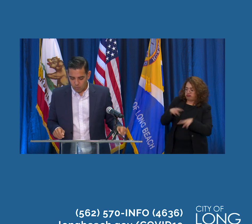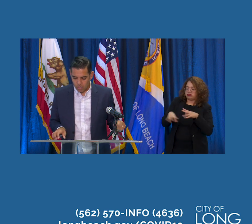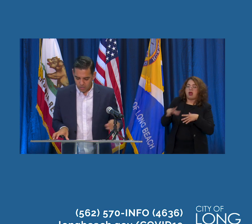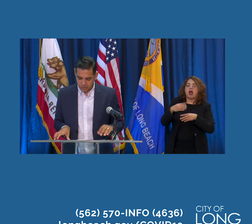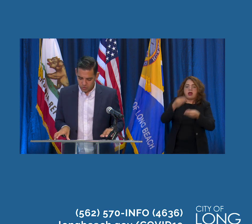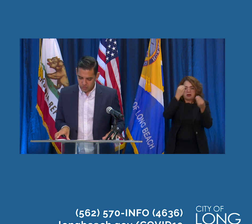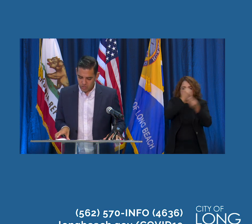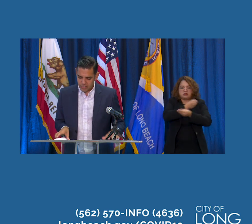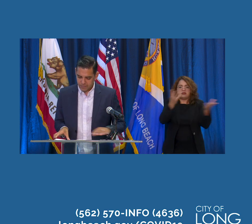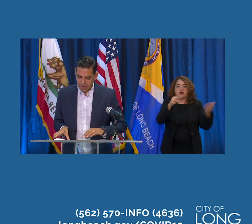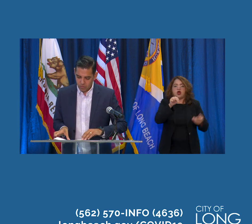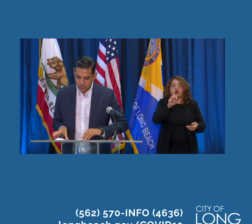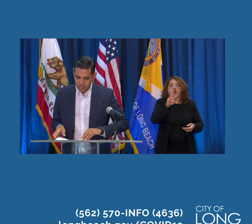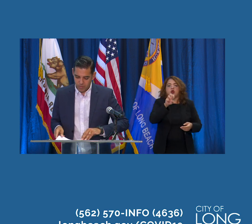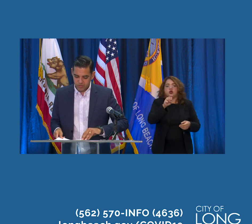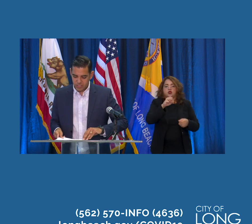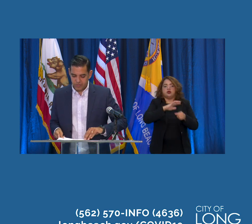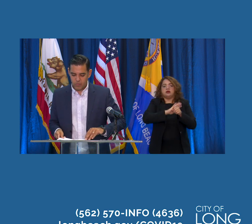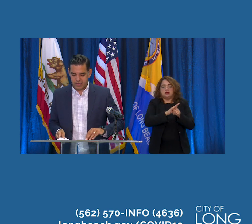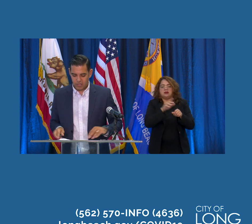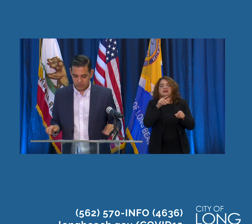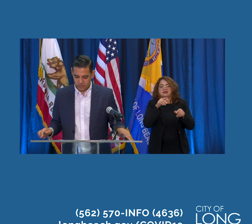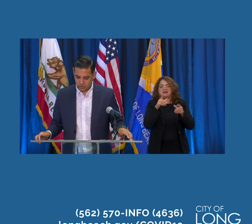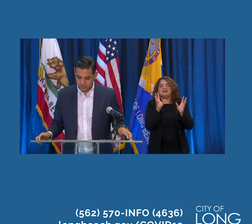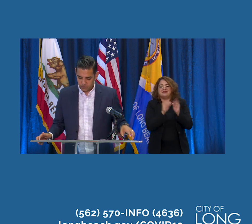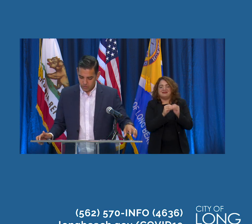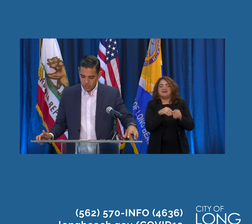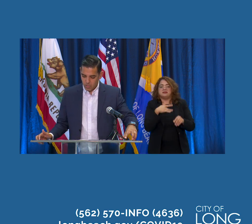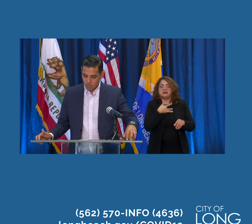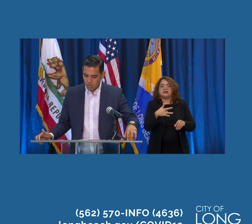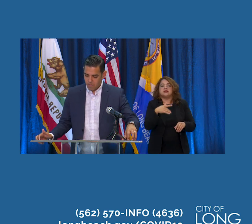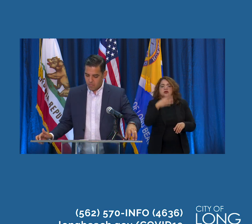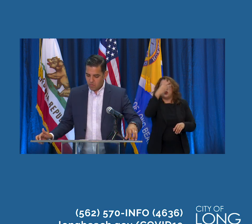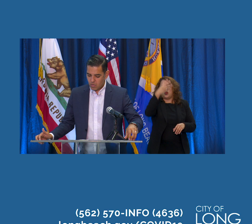I want to also just talk about the positivity rate calculation.